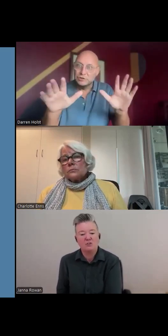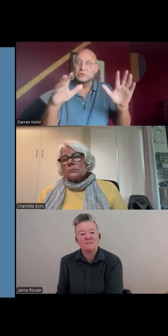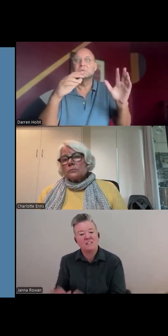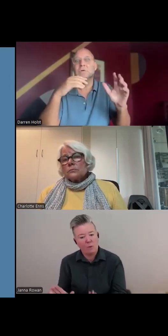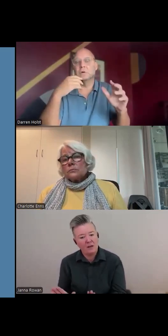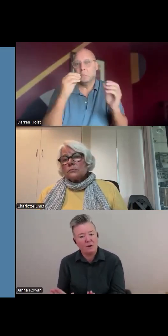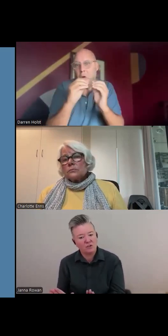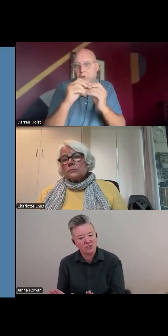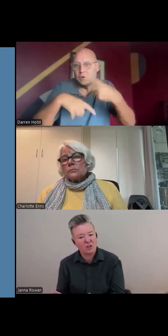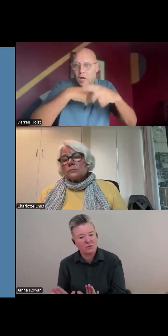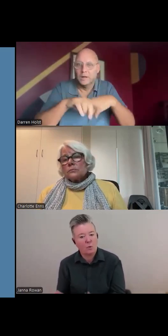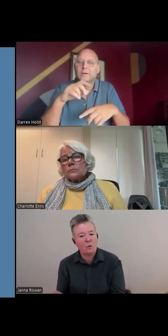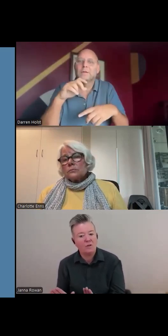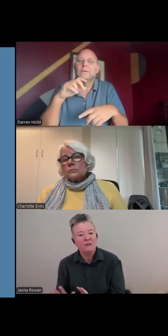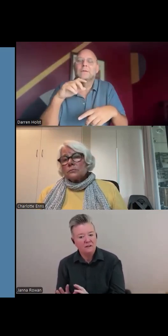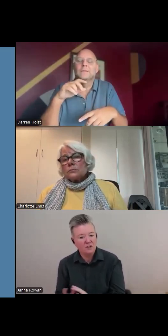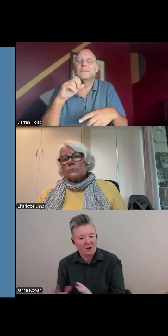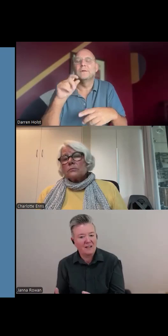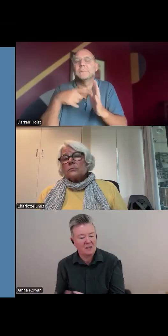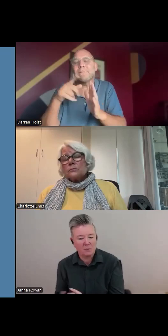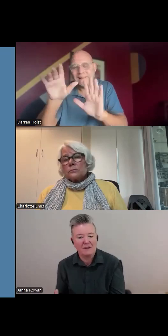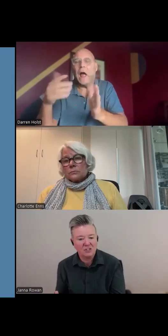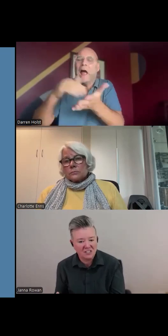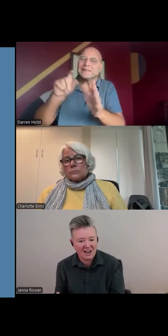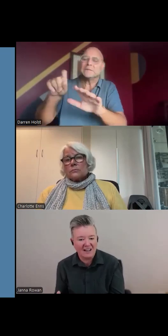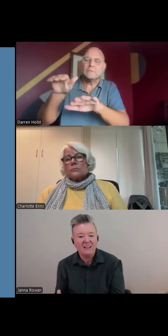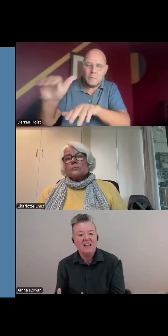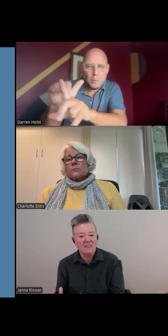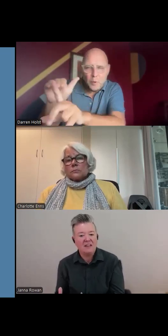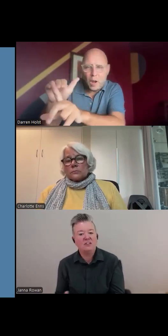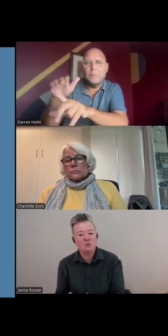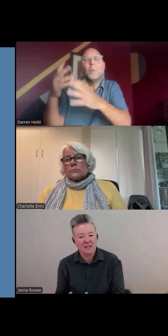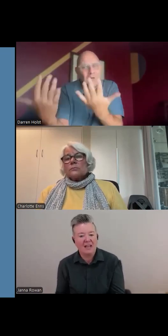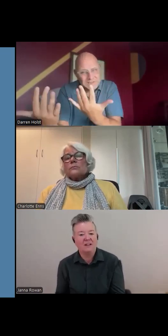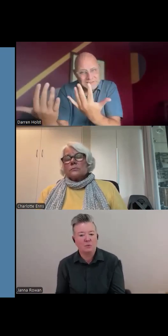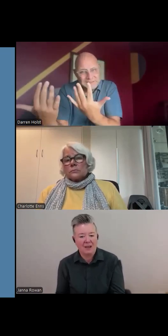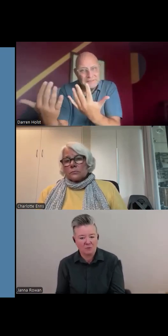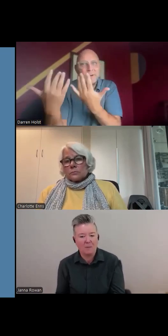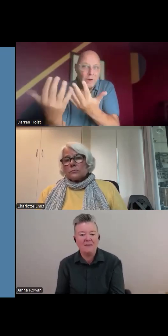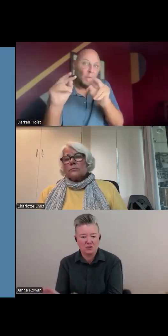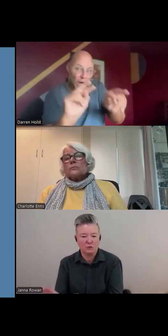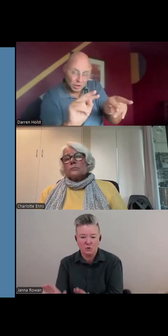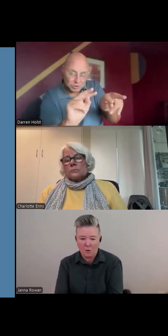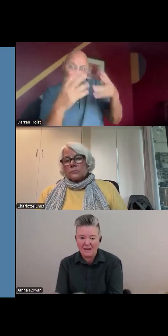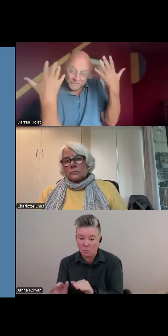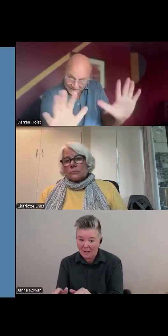And the child will look at fast and go, oh, that's a picture. And you have to say, wait till she's done with her whole, you know, concept or whatever she's signing. And then they do it again.